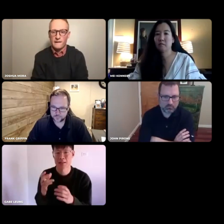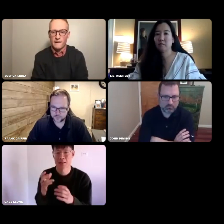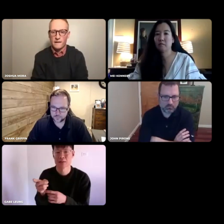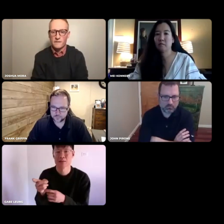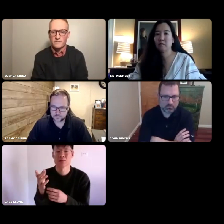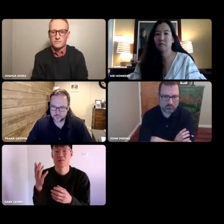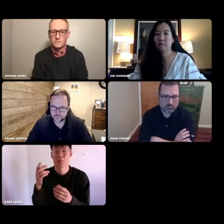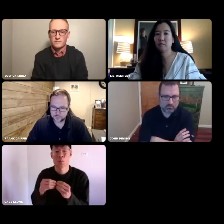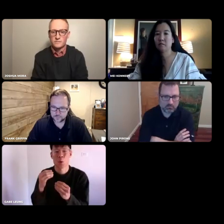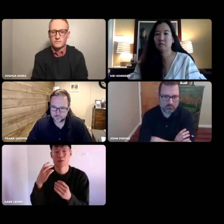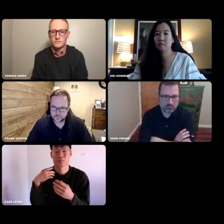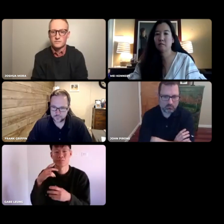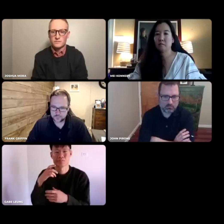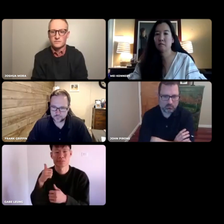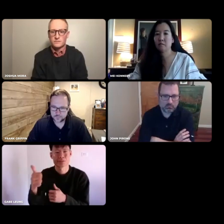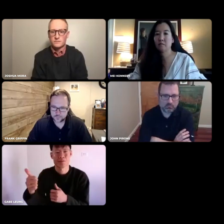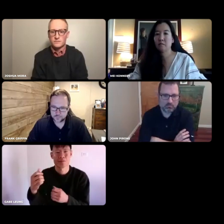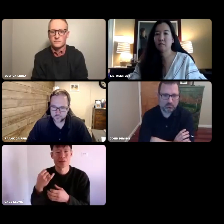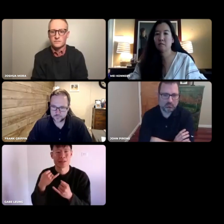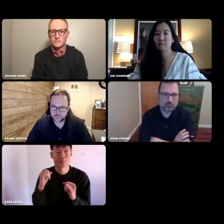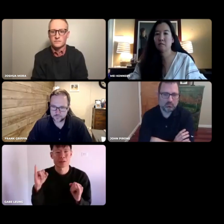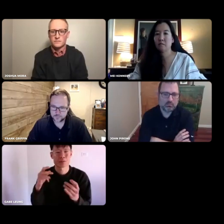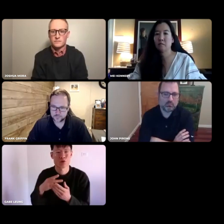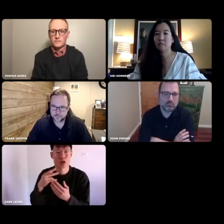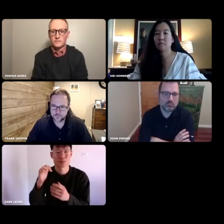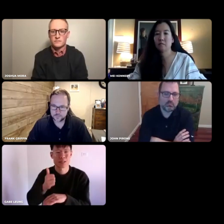I teach graphic design for one of my classes.